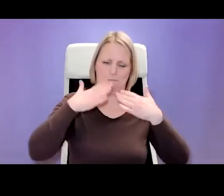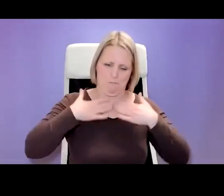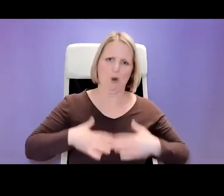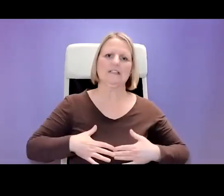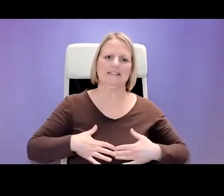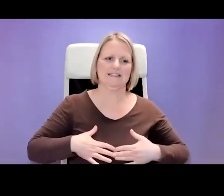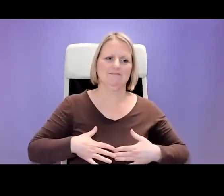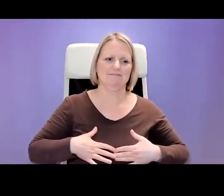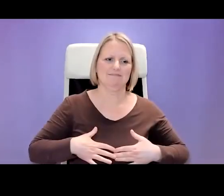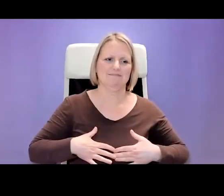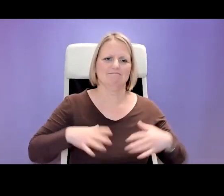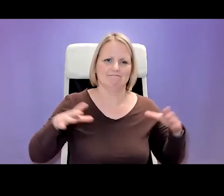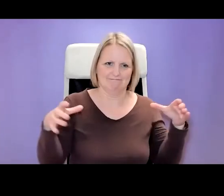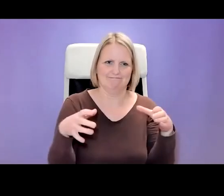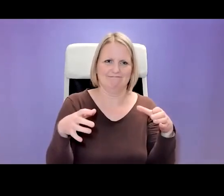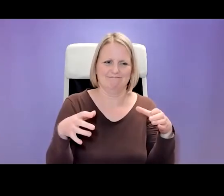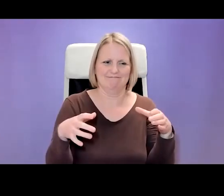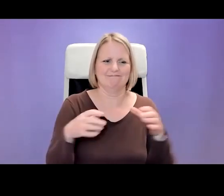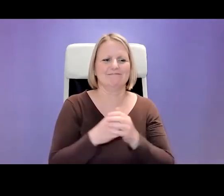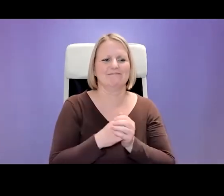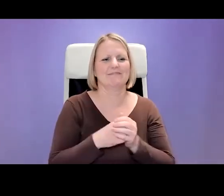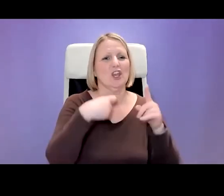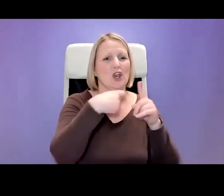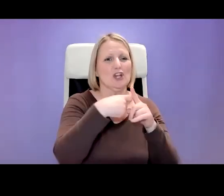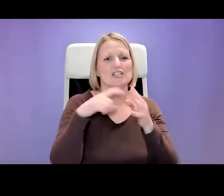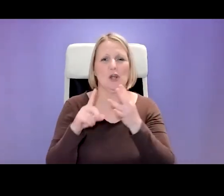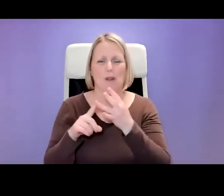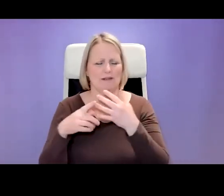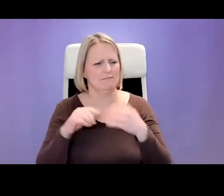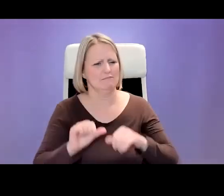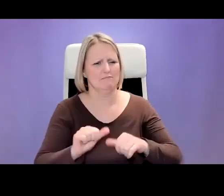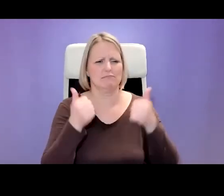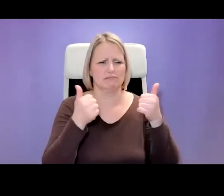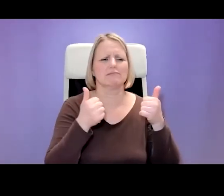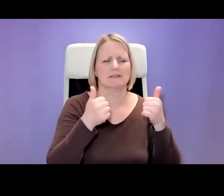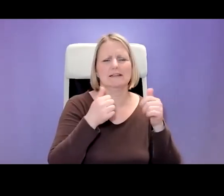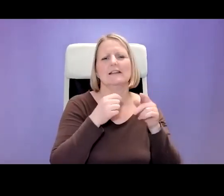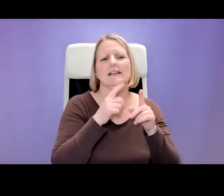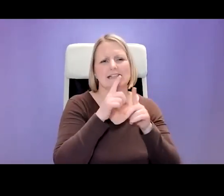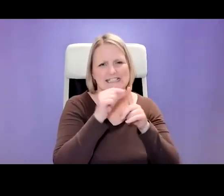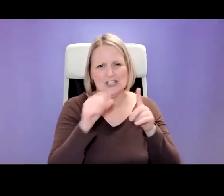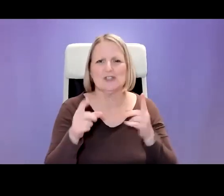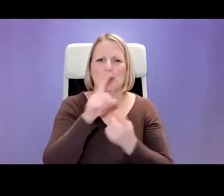I think Kristen Oliver has done a great job in leading a digital conference, I think that was amazing the way she did that.